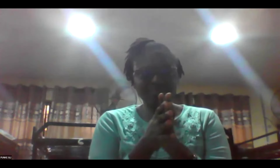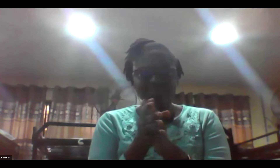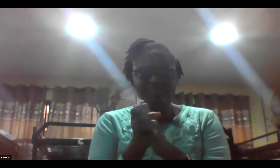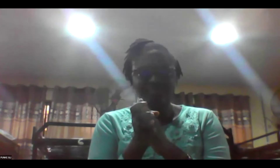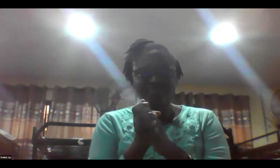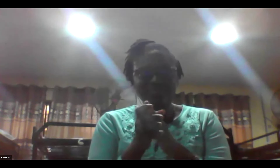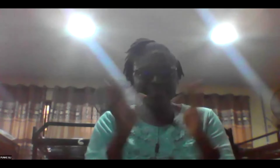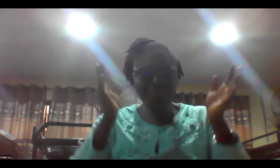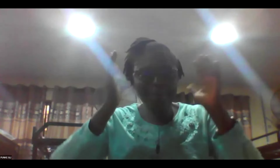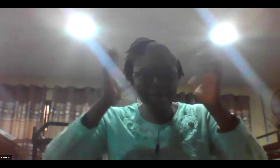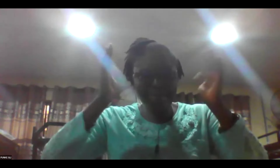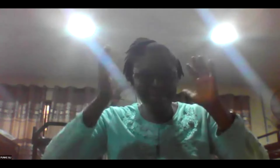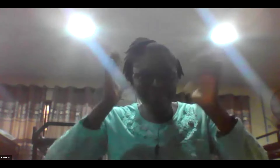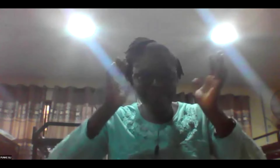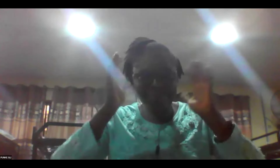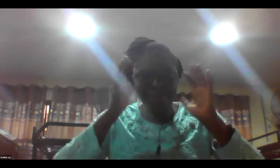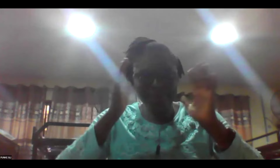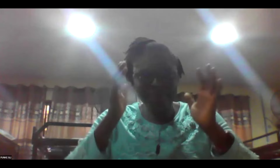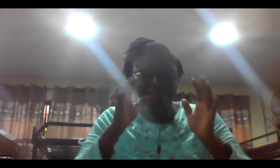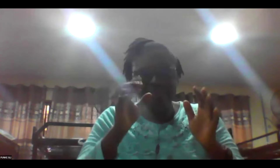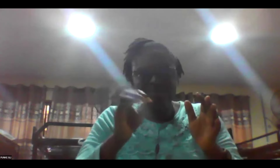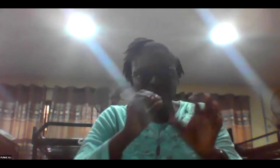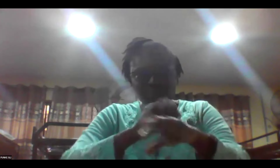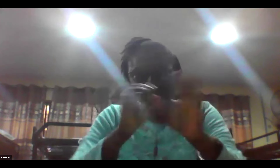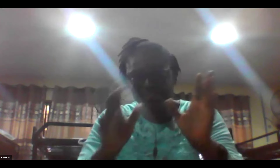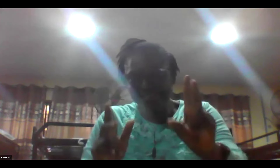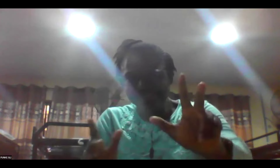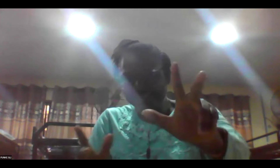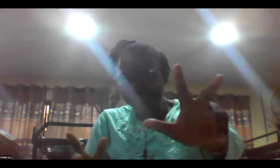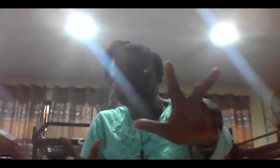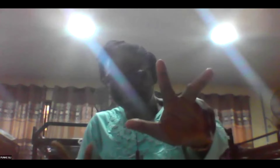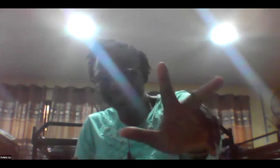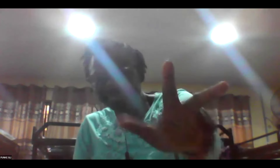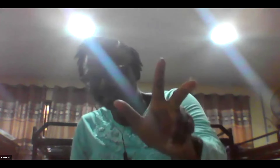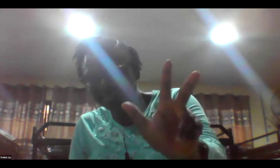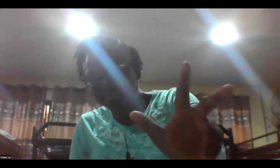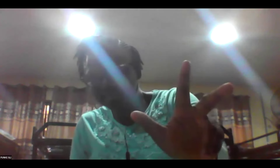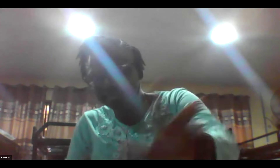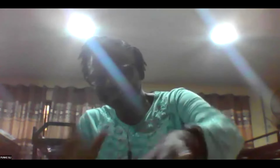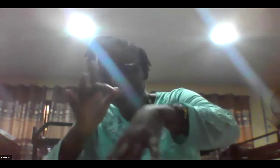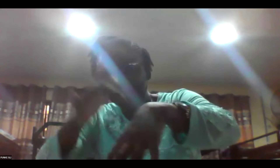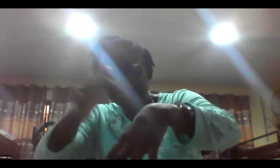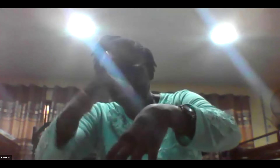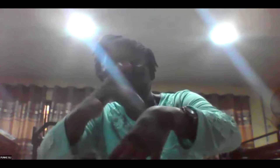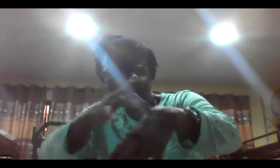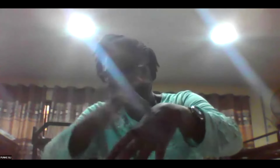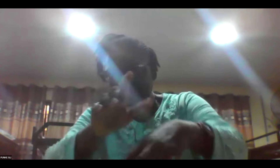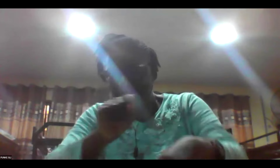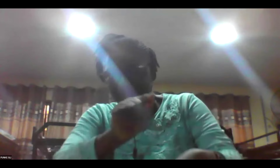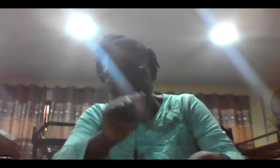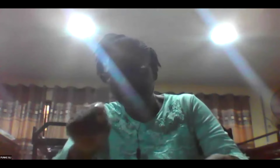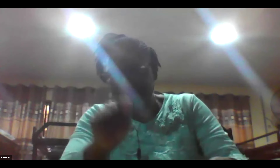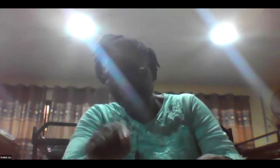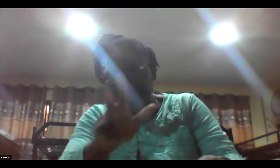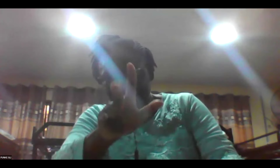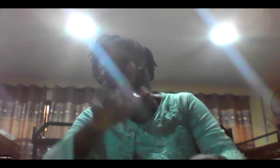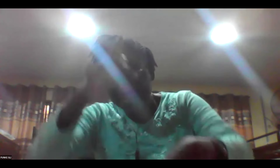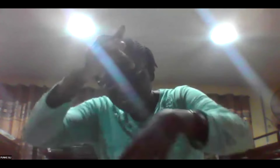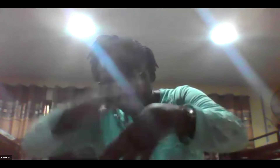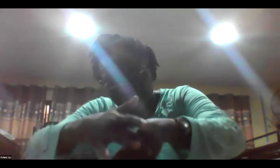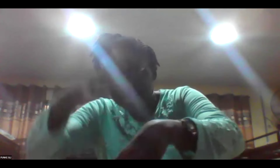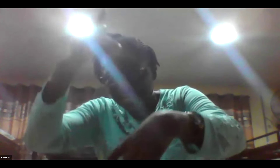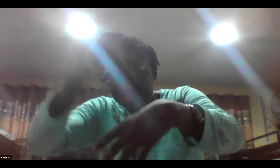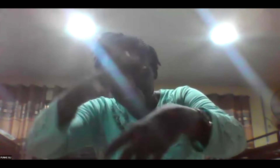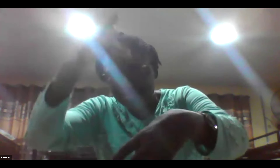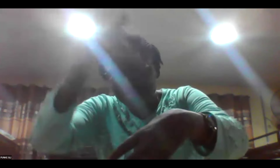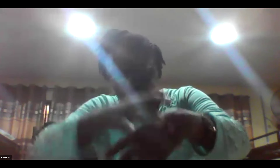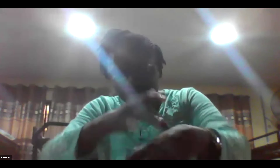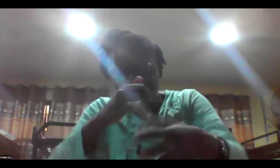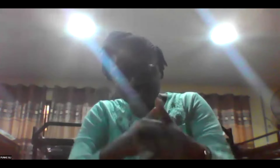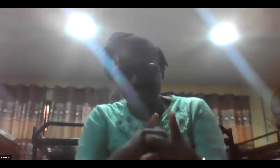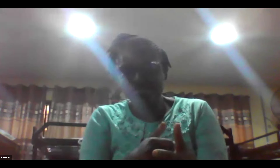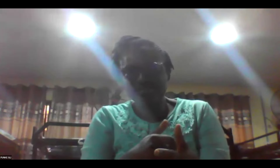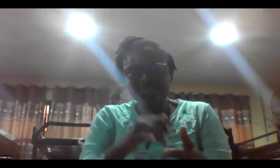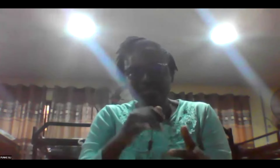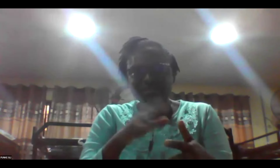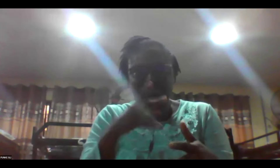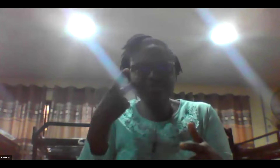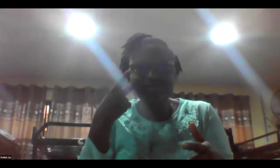So just go to the 3 dots at the right hand side of her of her name. You know the right side of our video. You see 3 dots there, you just click on it. Then you see PIN.